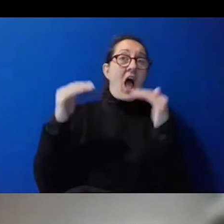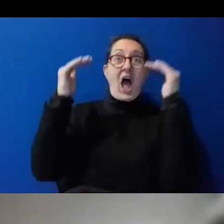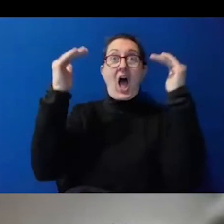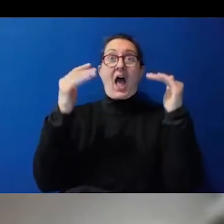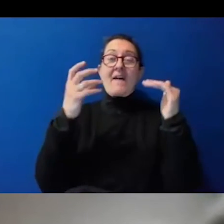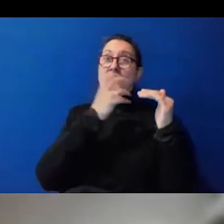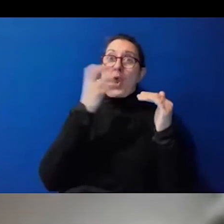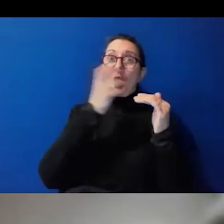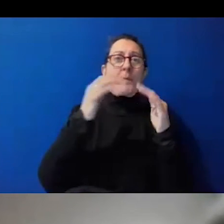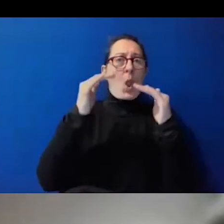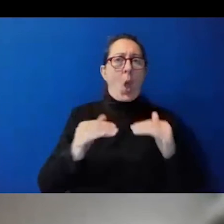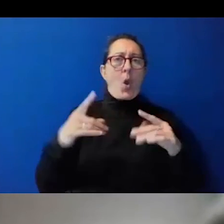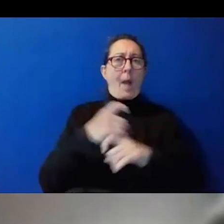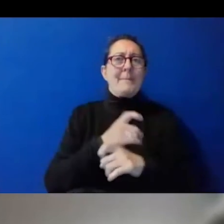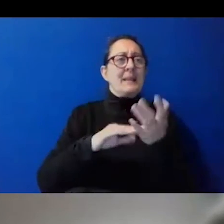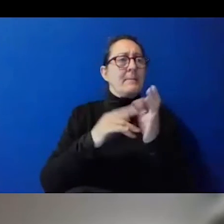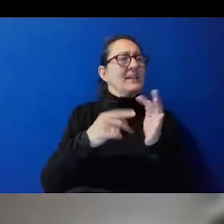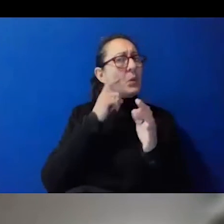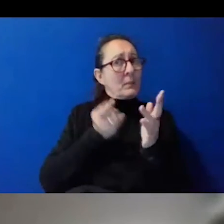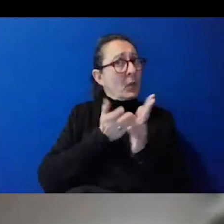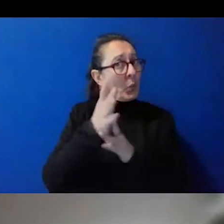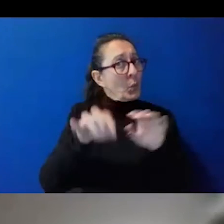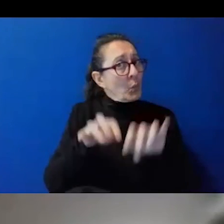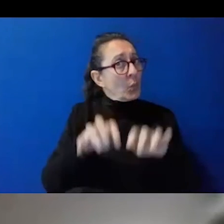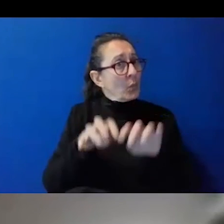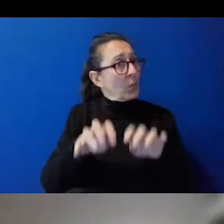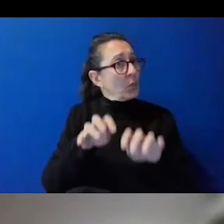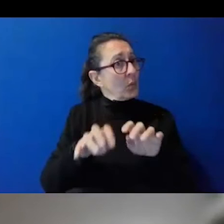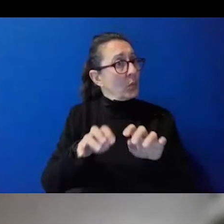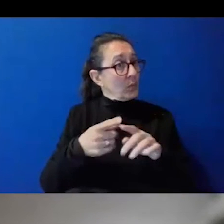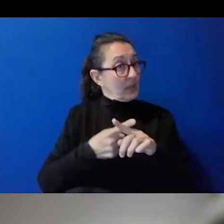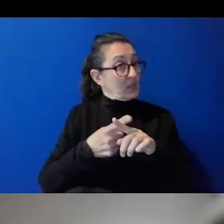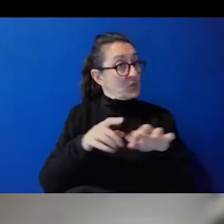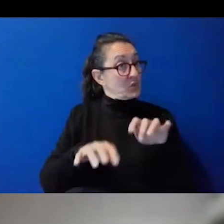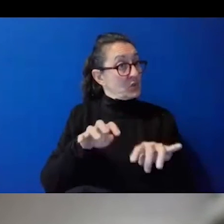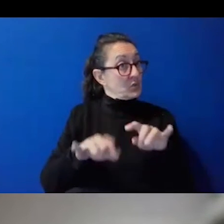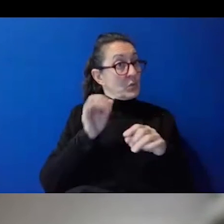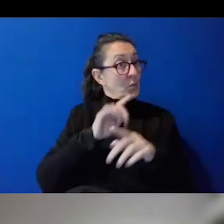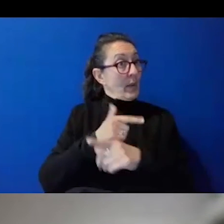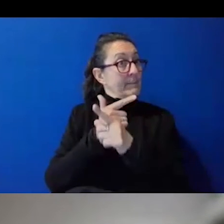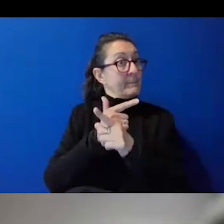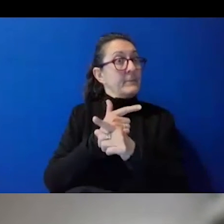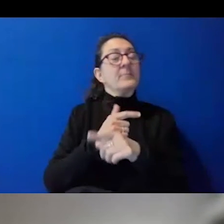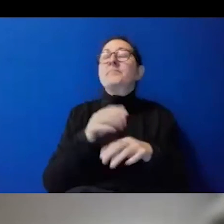matters um for customers looking to uh to find help quickly so last year the average weit time